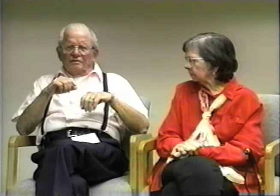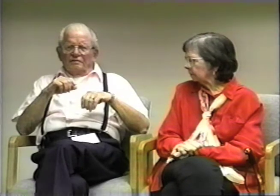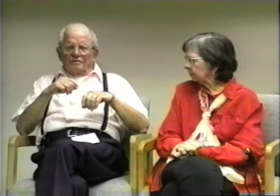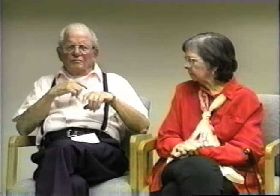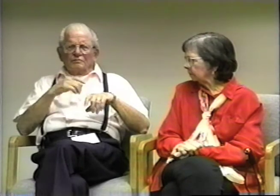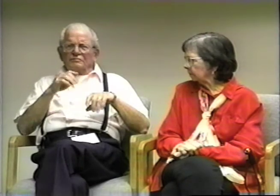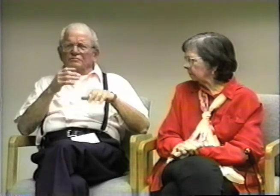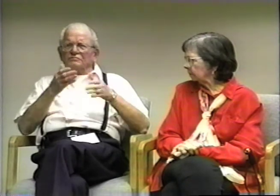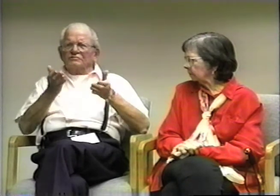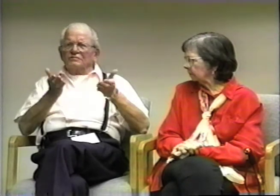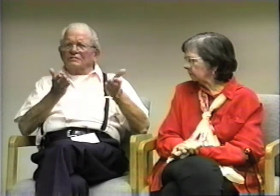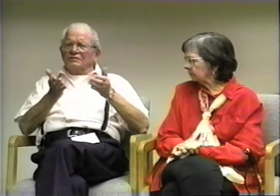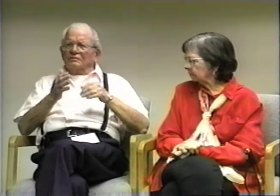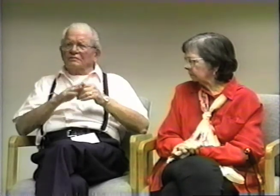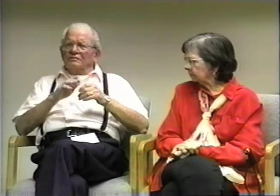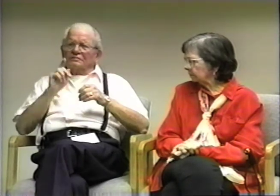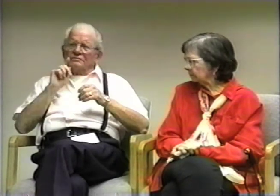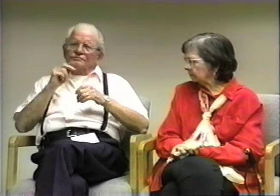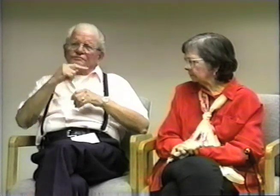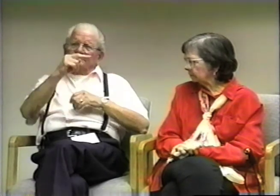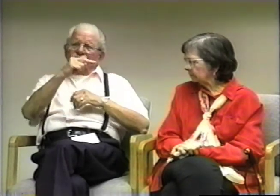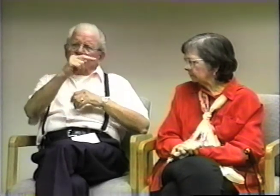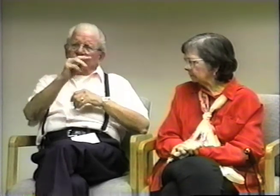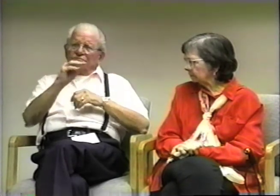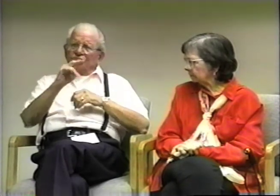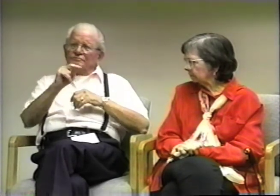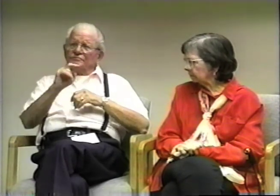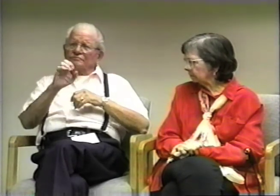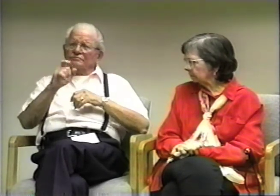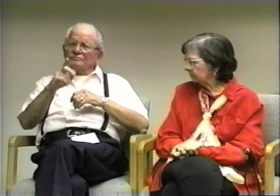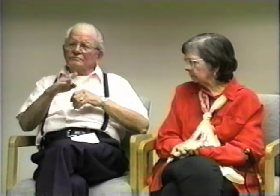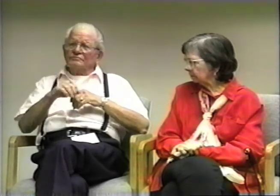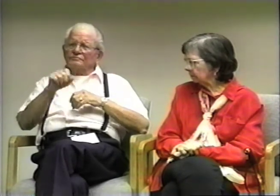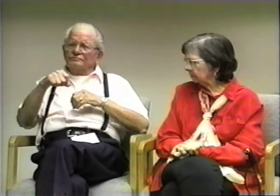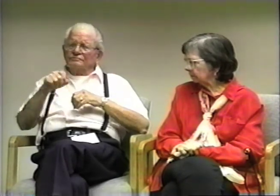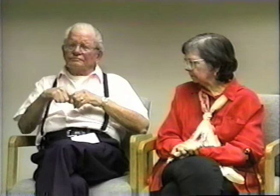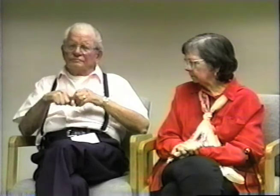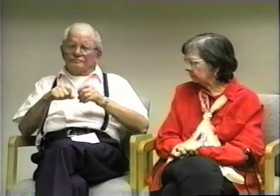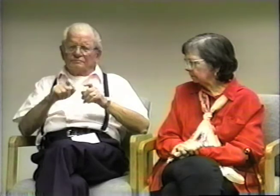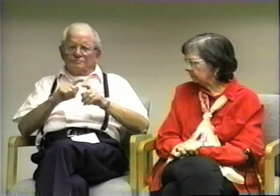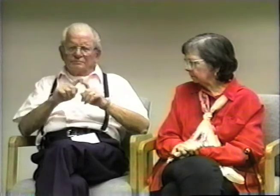back when I was serving at the local level in the Northern Deaf Club,